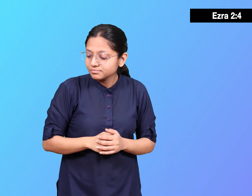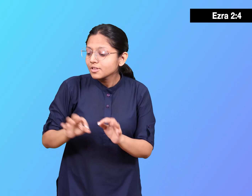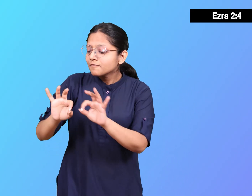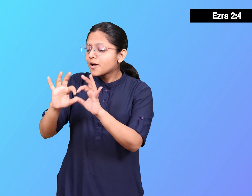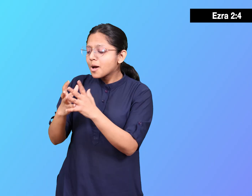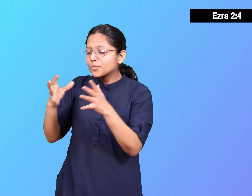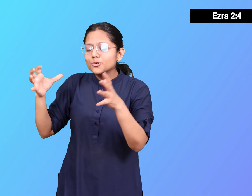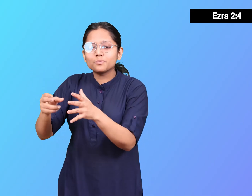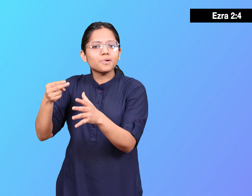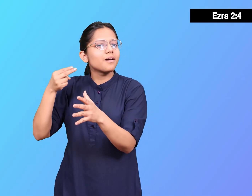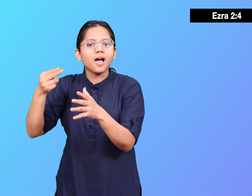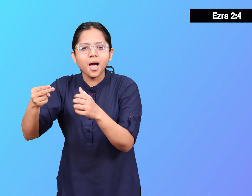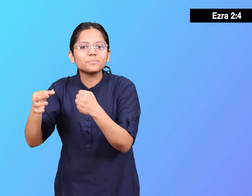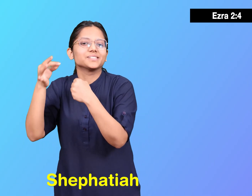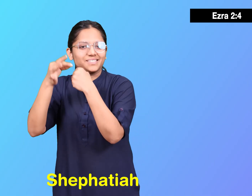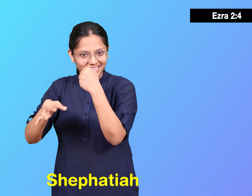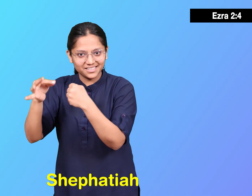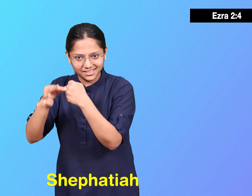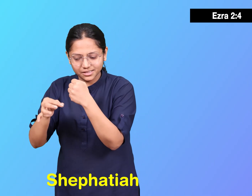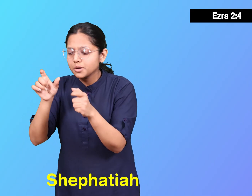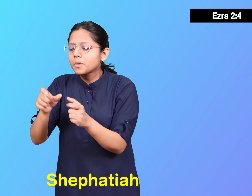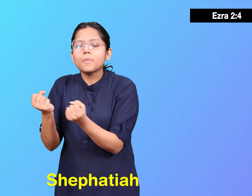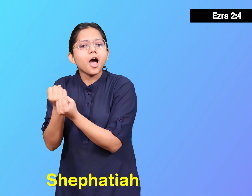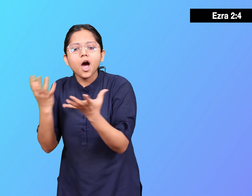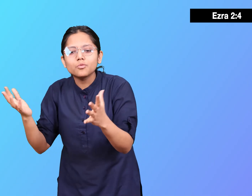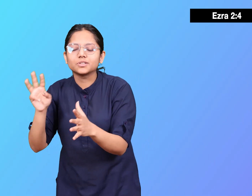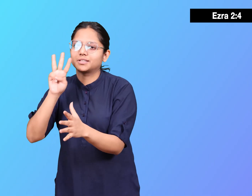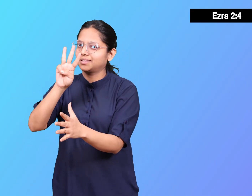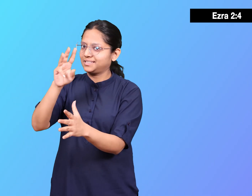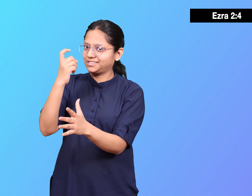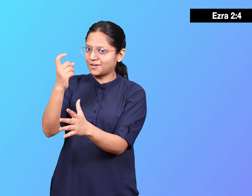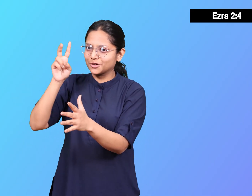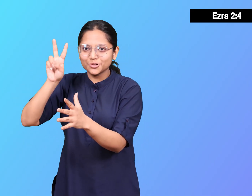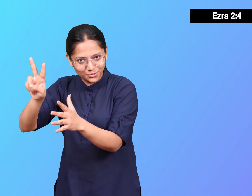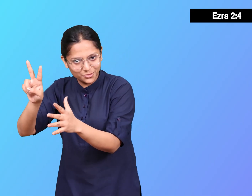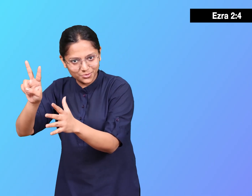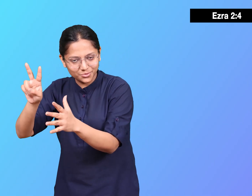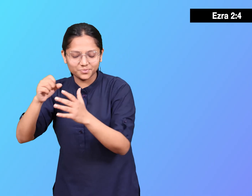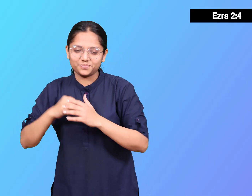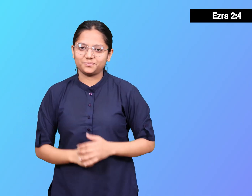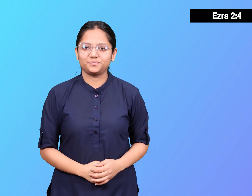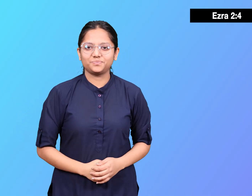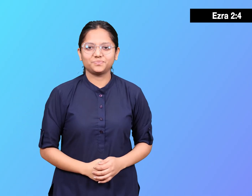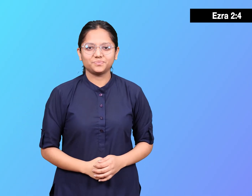the descendants of Shephatiah: 372